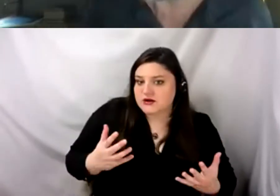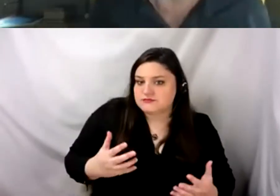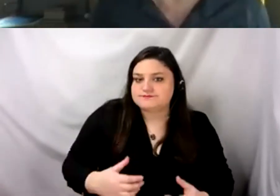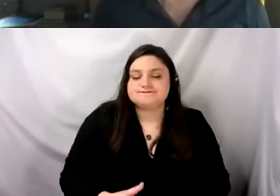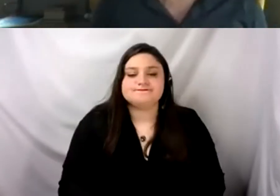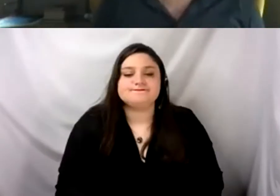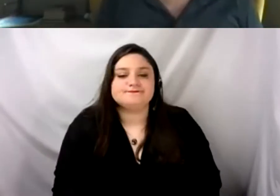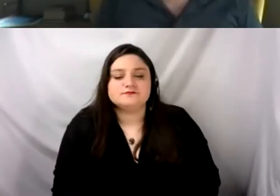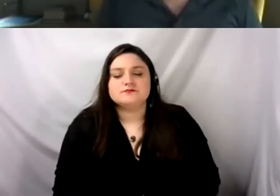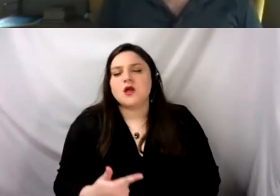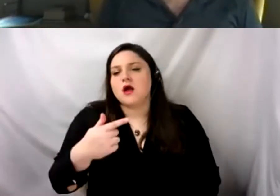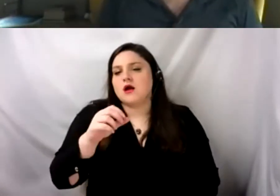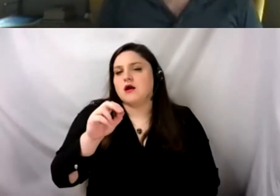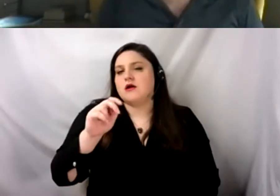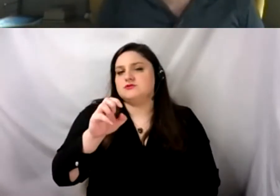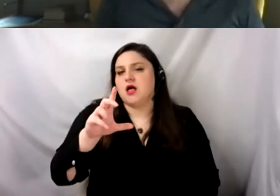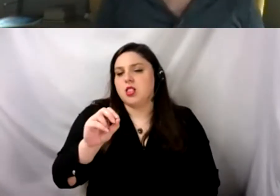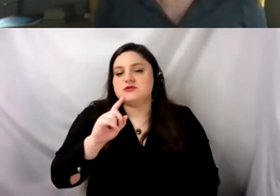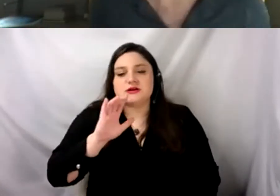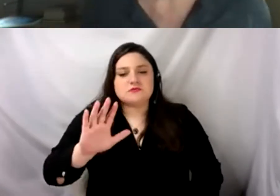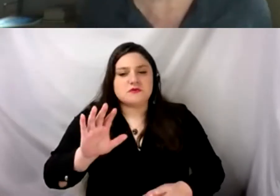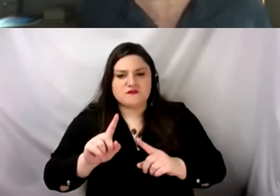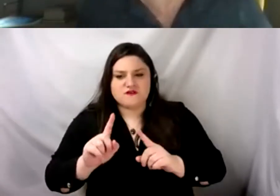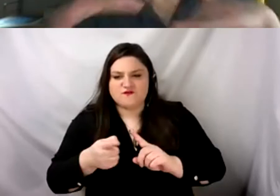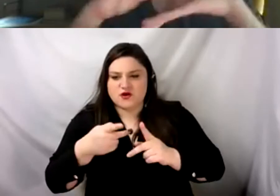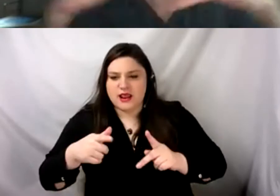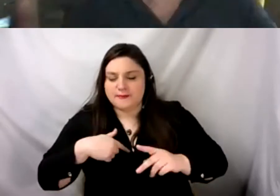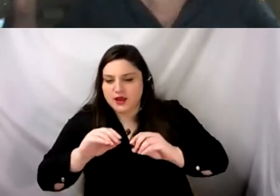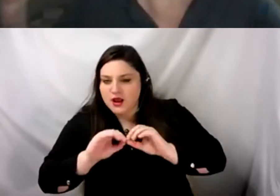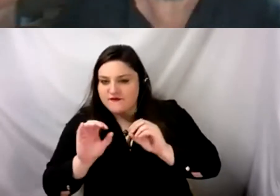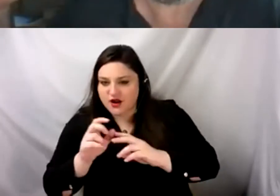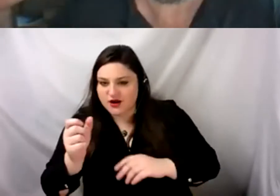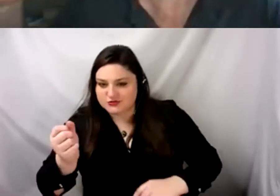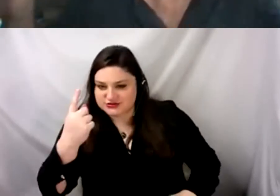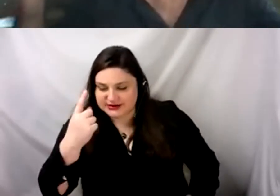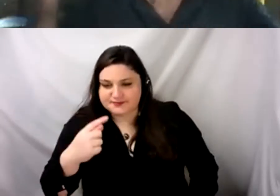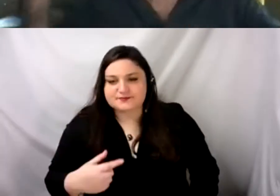There is the level of risk management